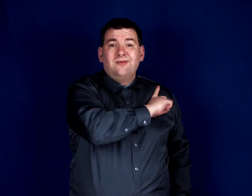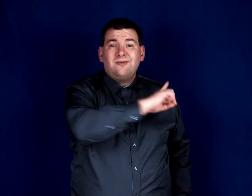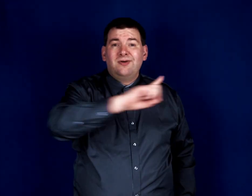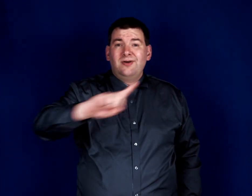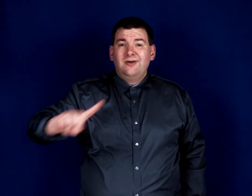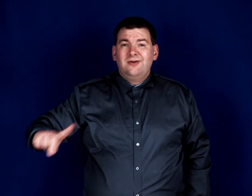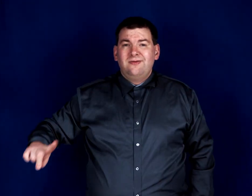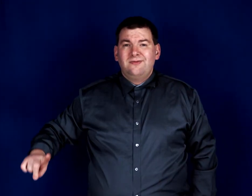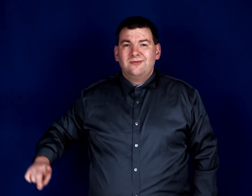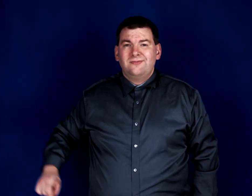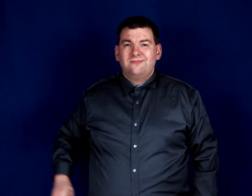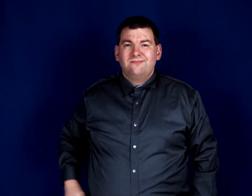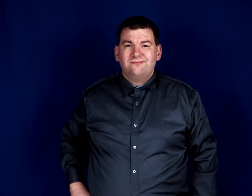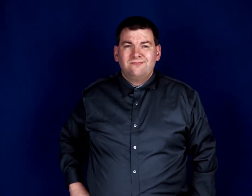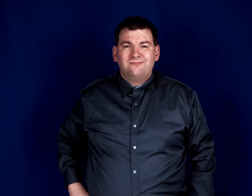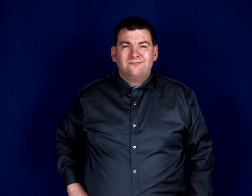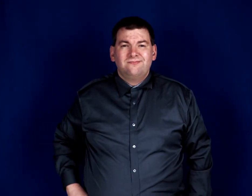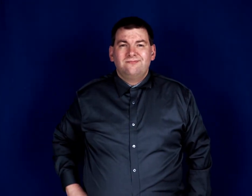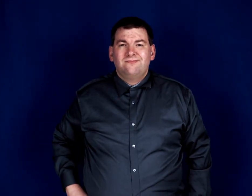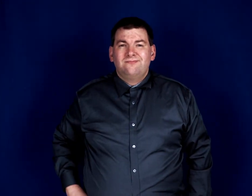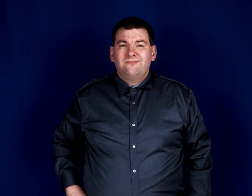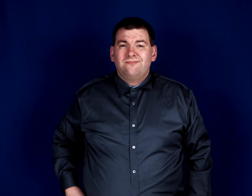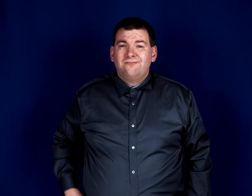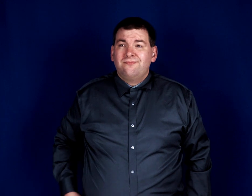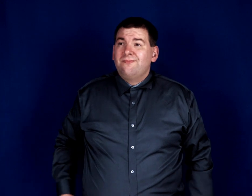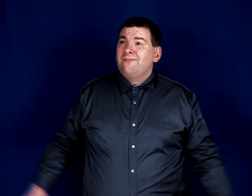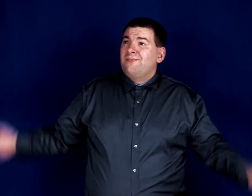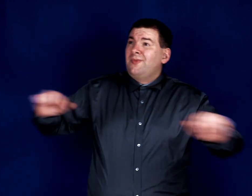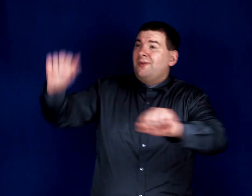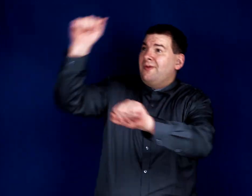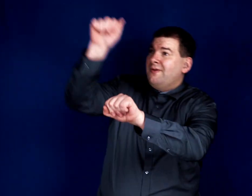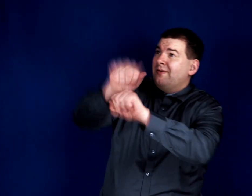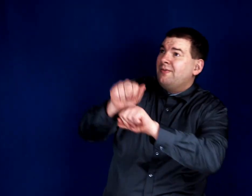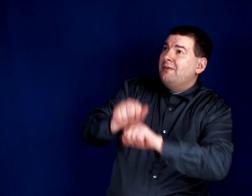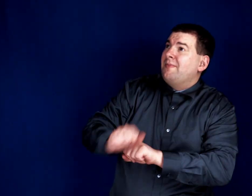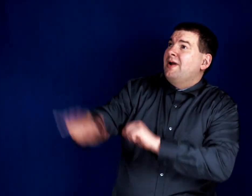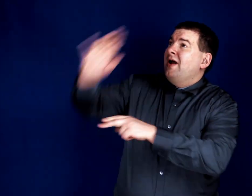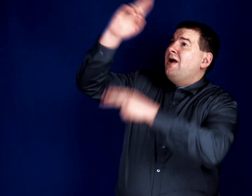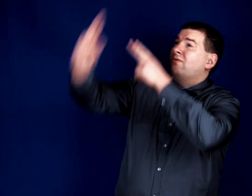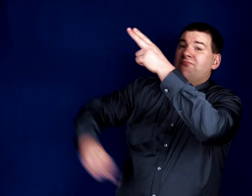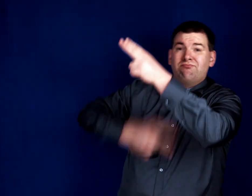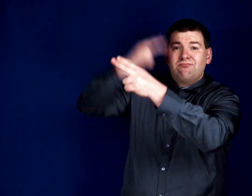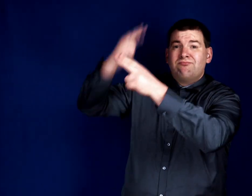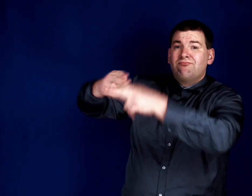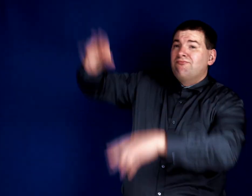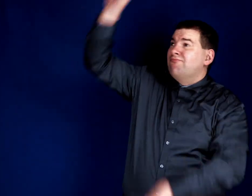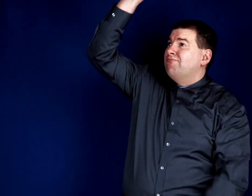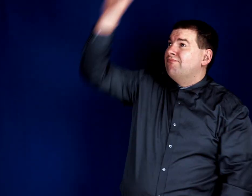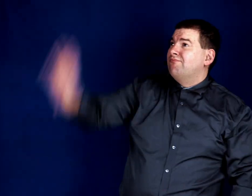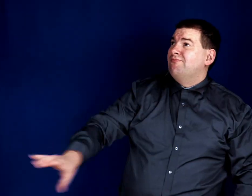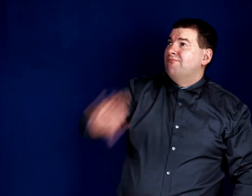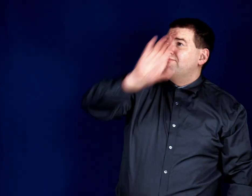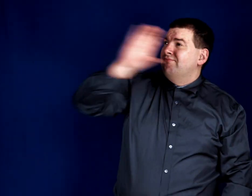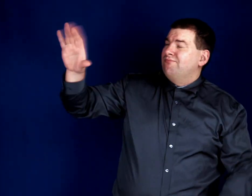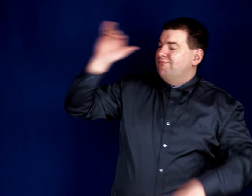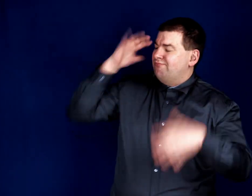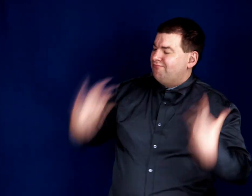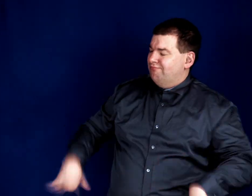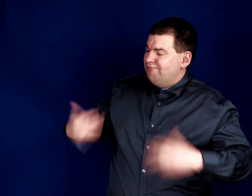of David. Where a mountain called Calvary